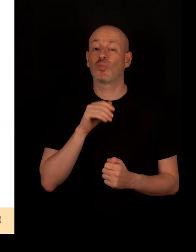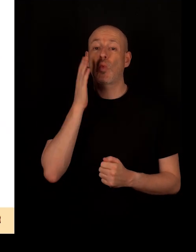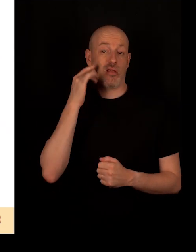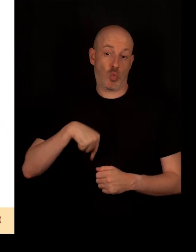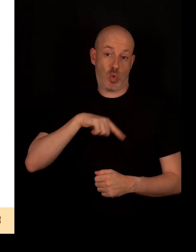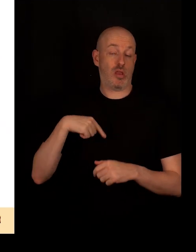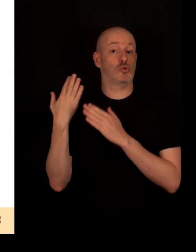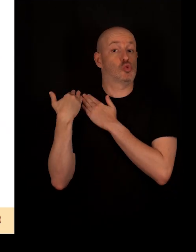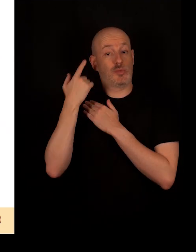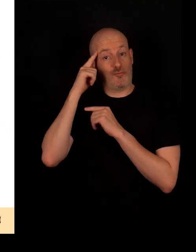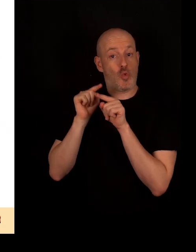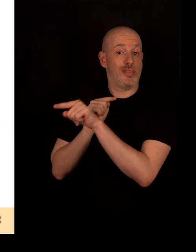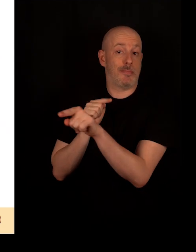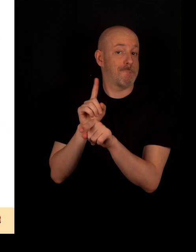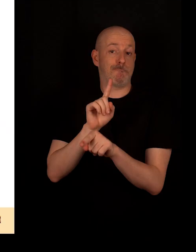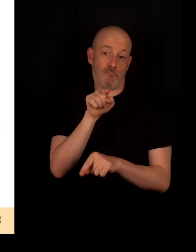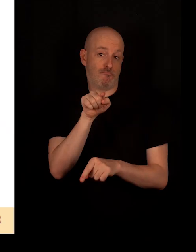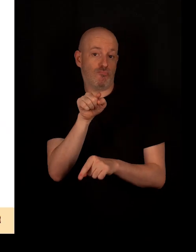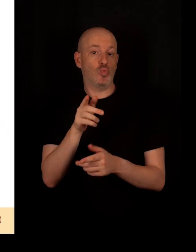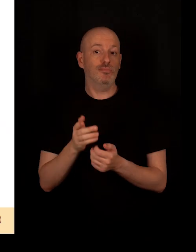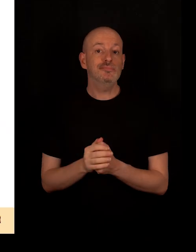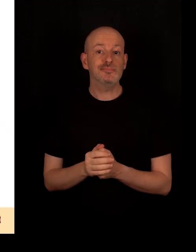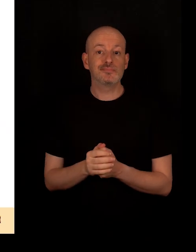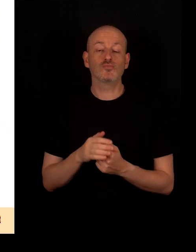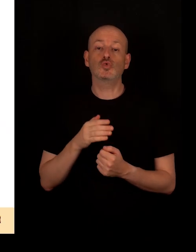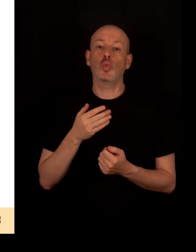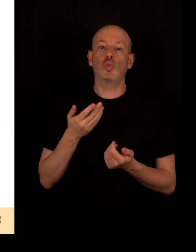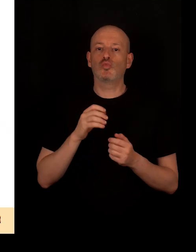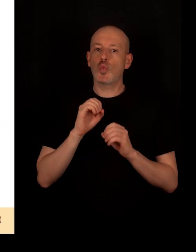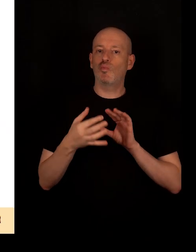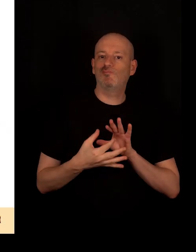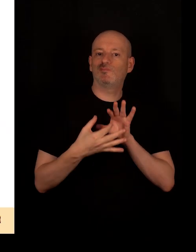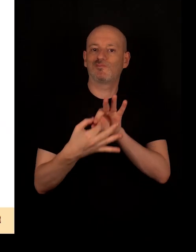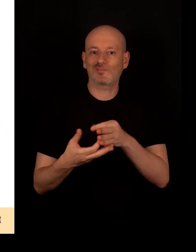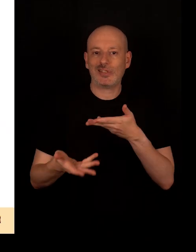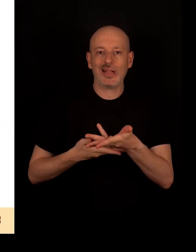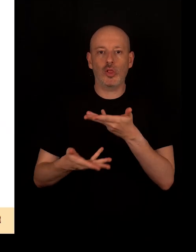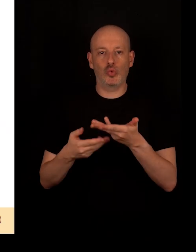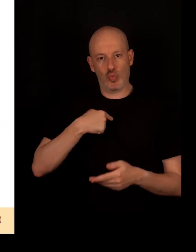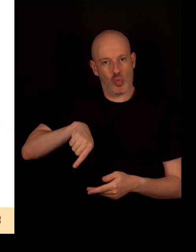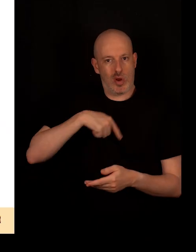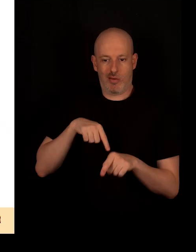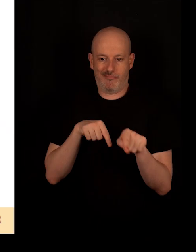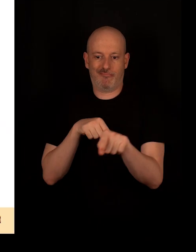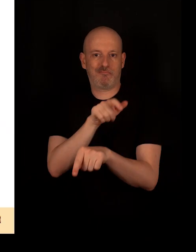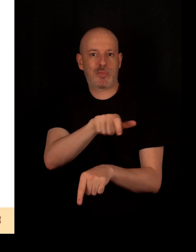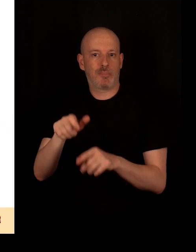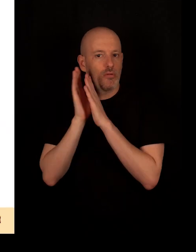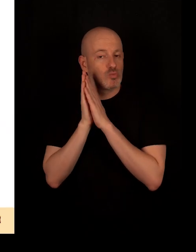Because we are not responsible for them, we don't have a legally binding relation with your residents.